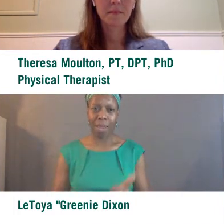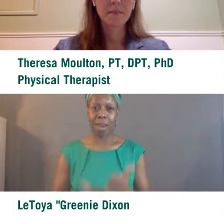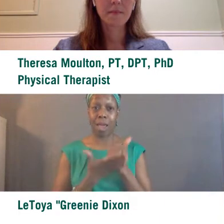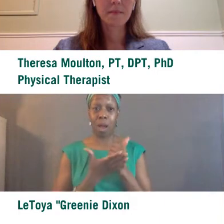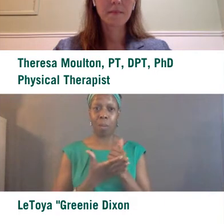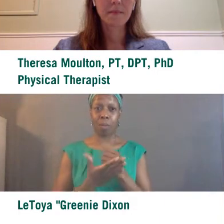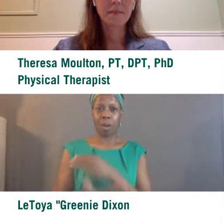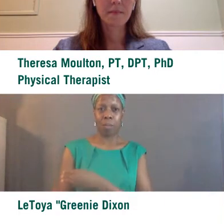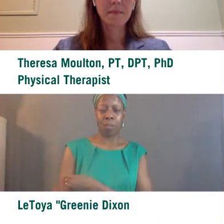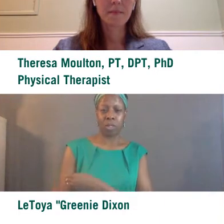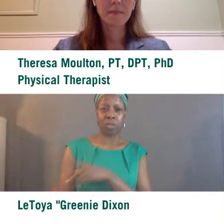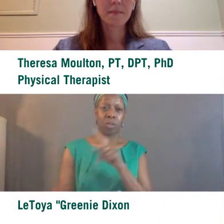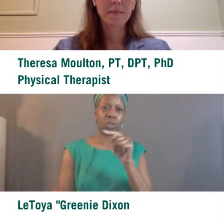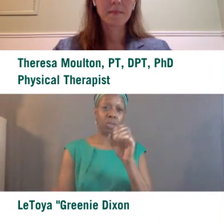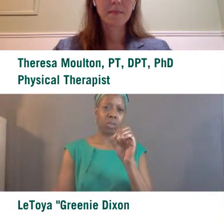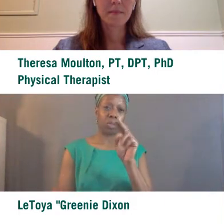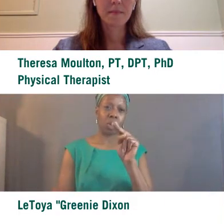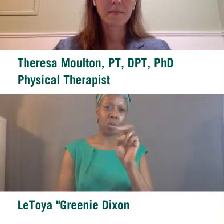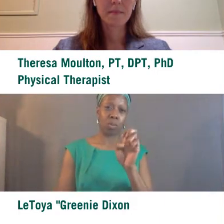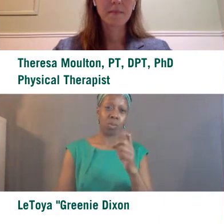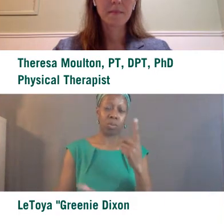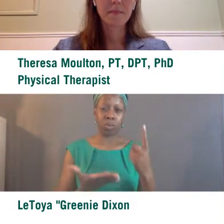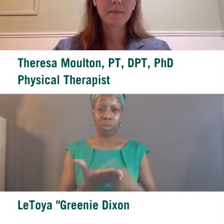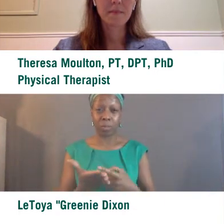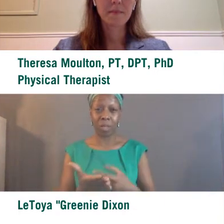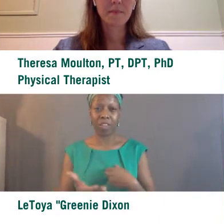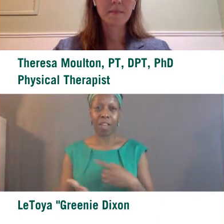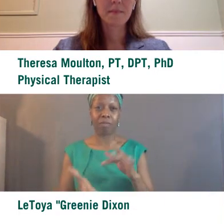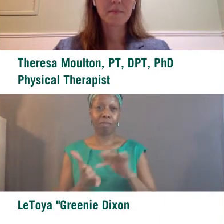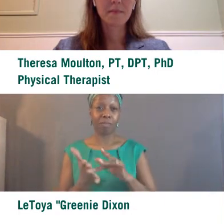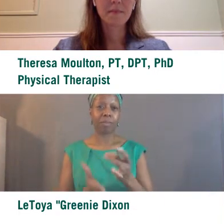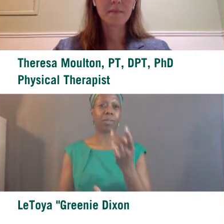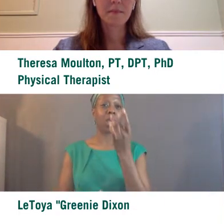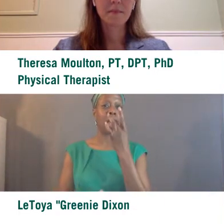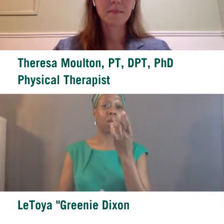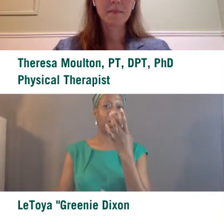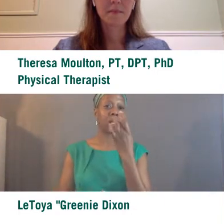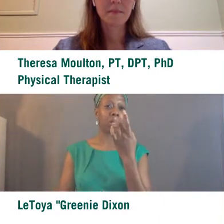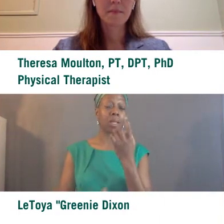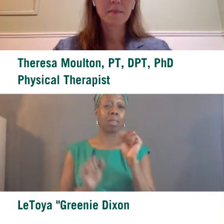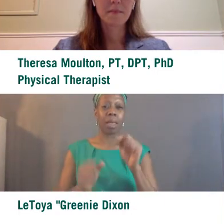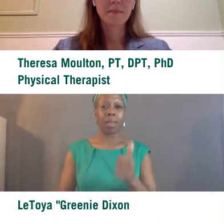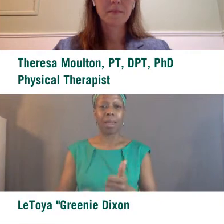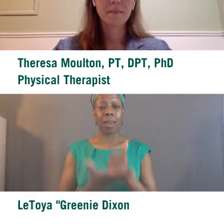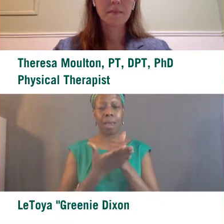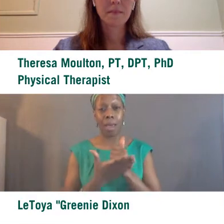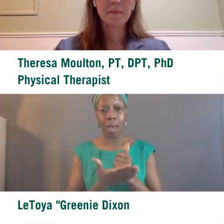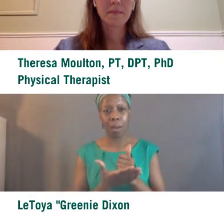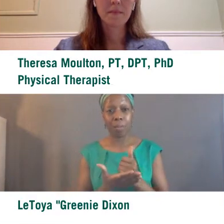if side effect profile doesn't impact. And if you feel that it would improve a goal.